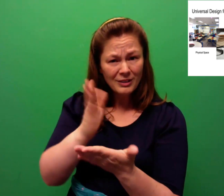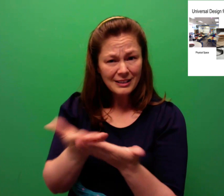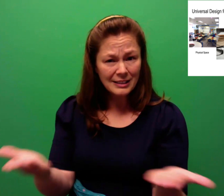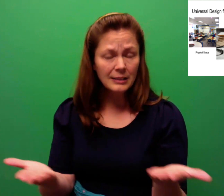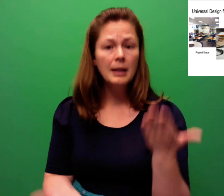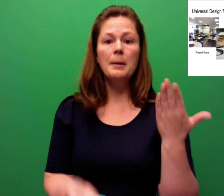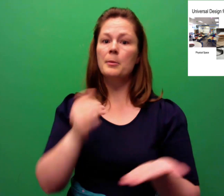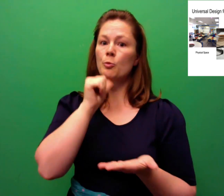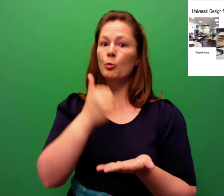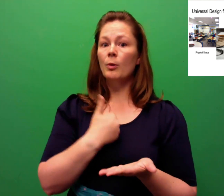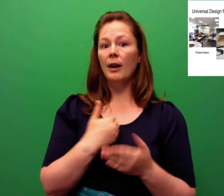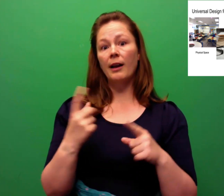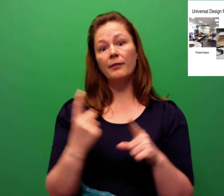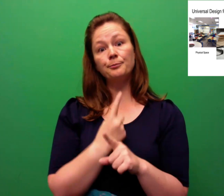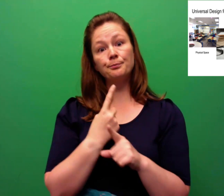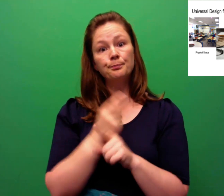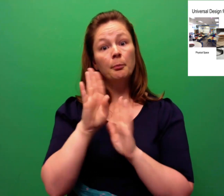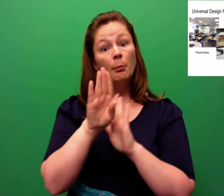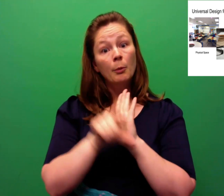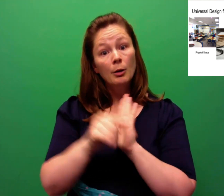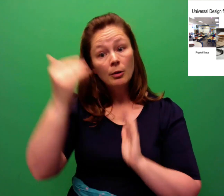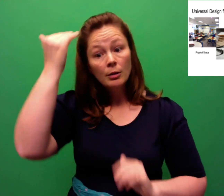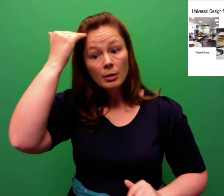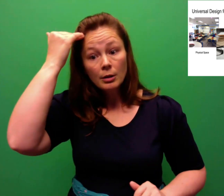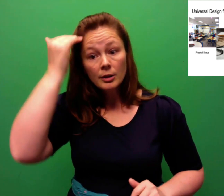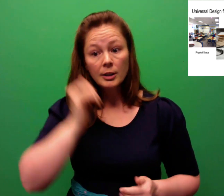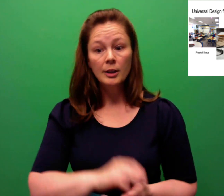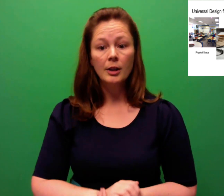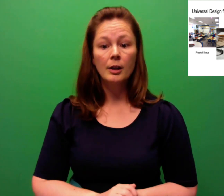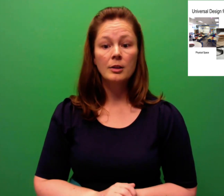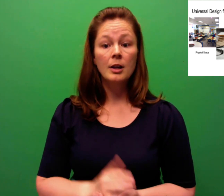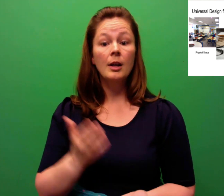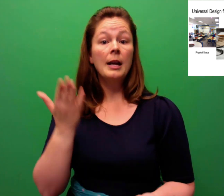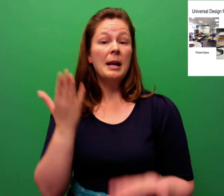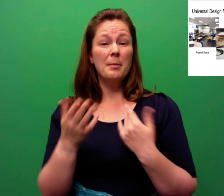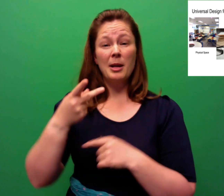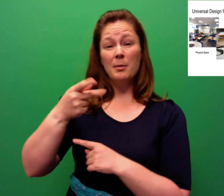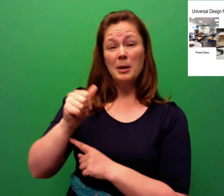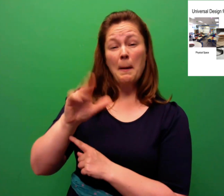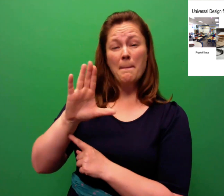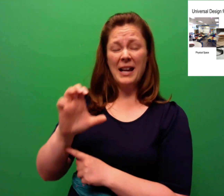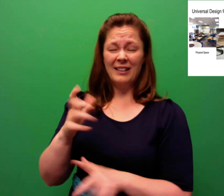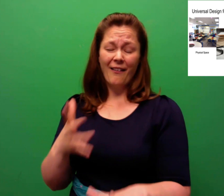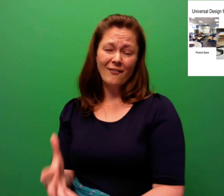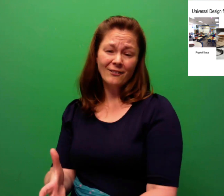prepared or have gaps in their background knowledge. Perhaps the pacing